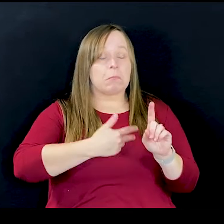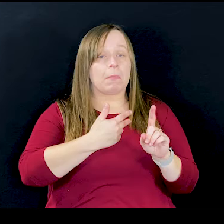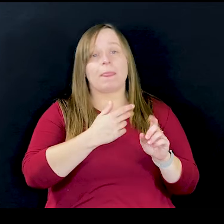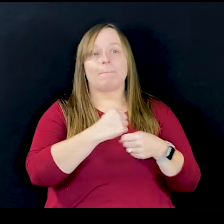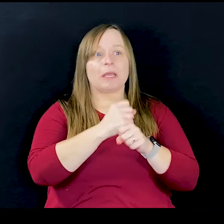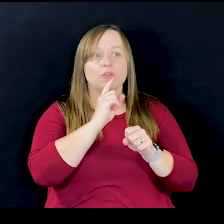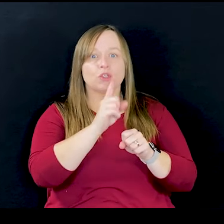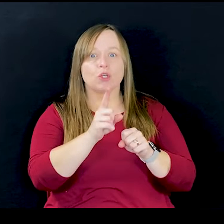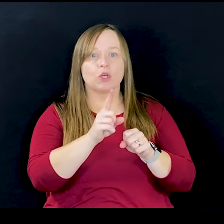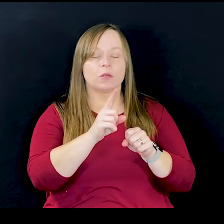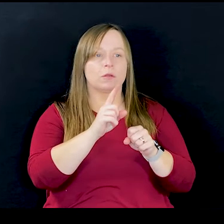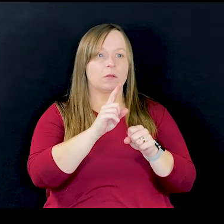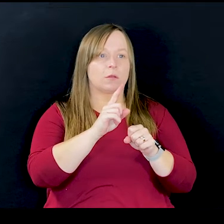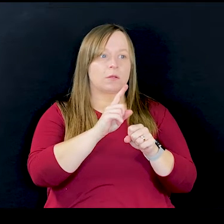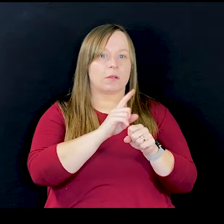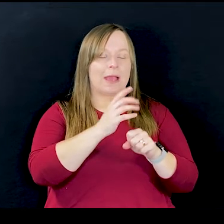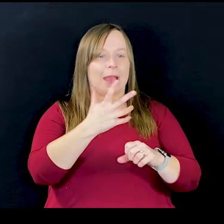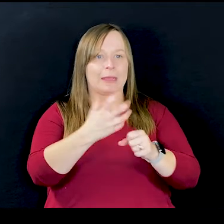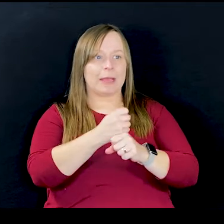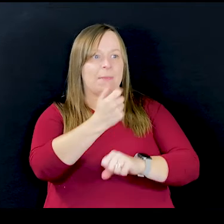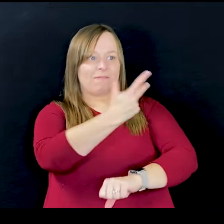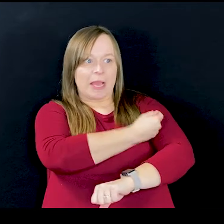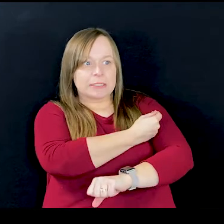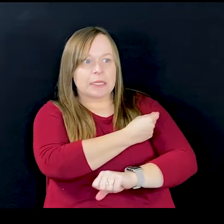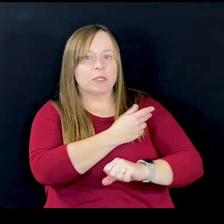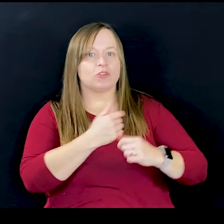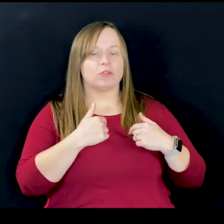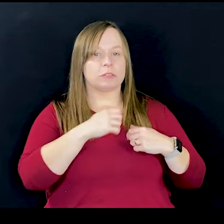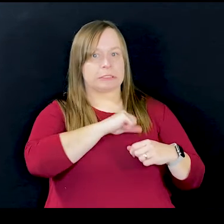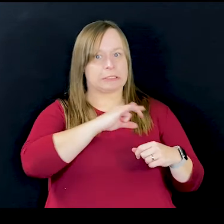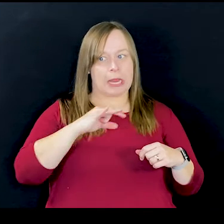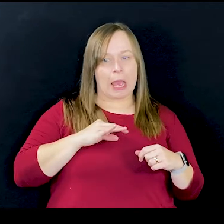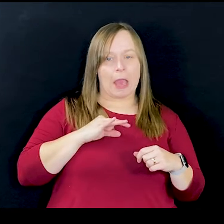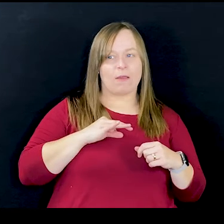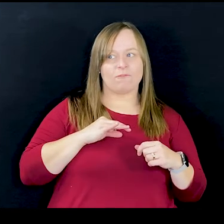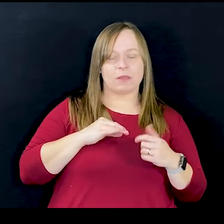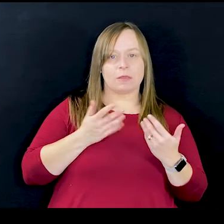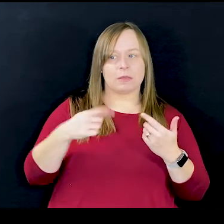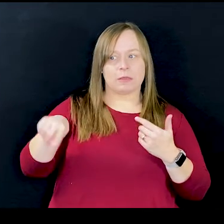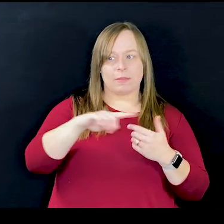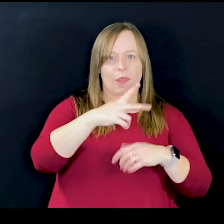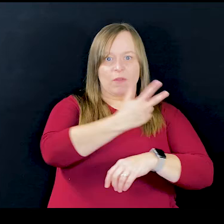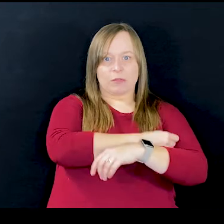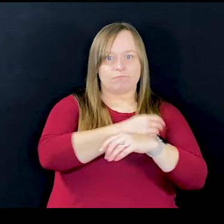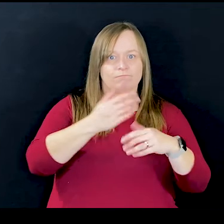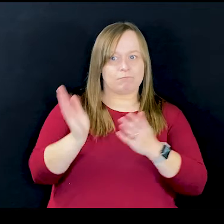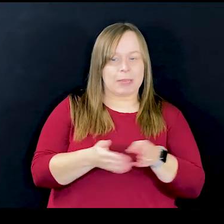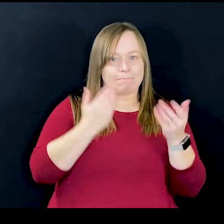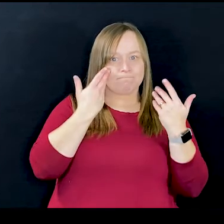I want to make sure I get my vaccinations that the staff-- I don't know about their vaccination plan,